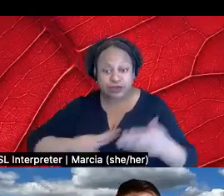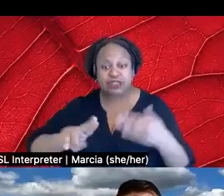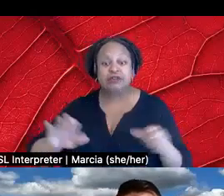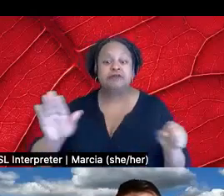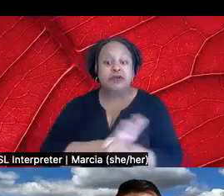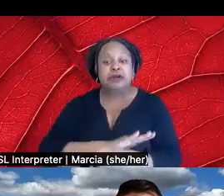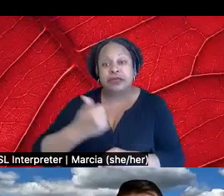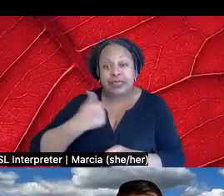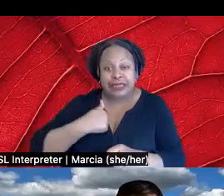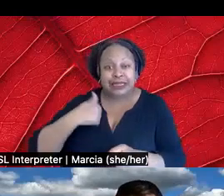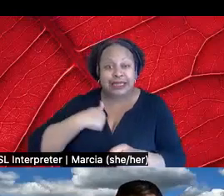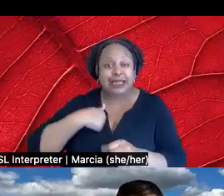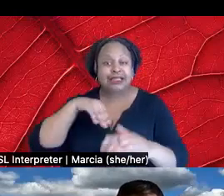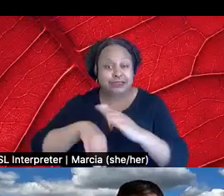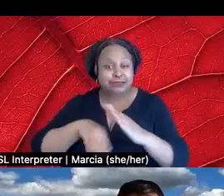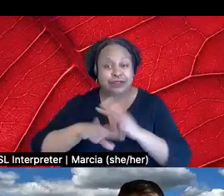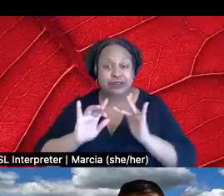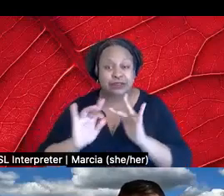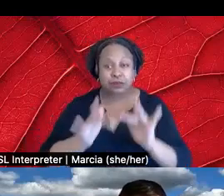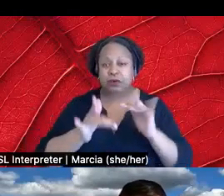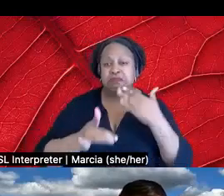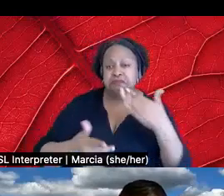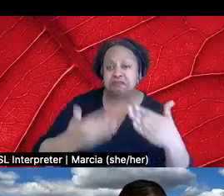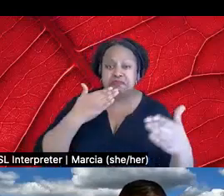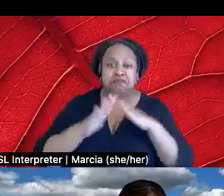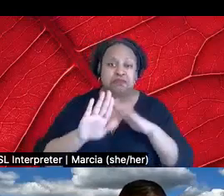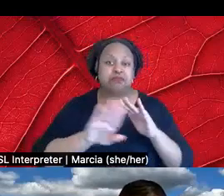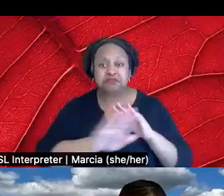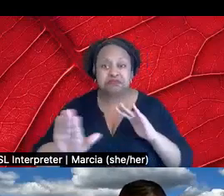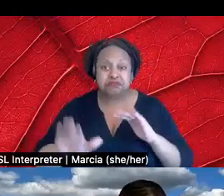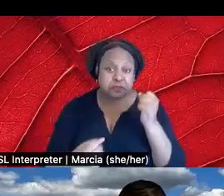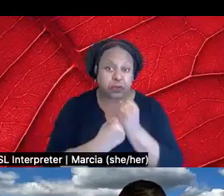want to thank them for their contributions and for their support of this conference.